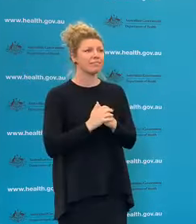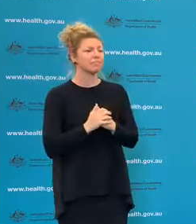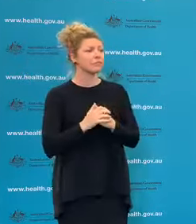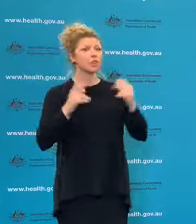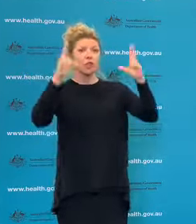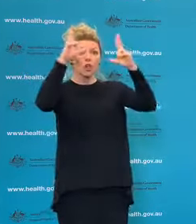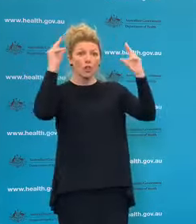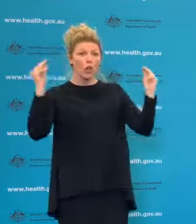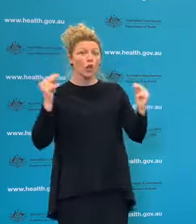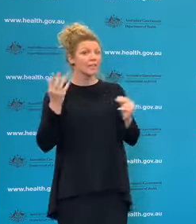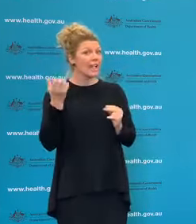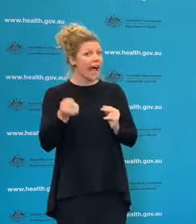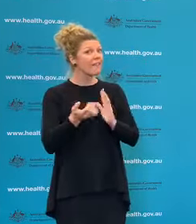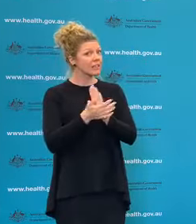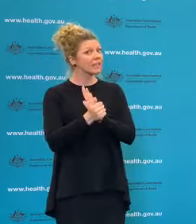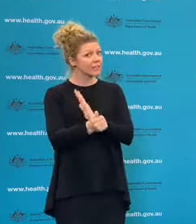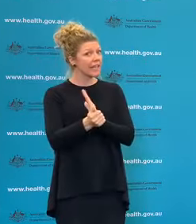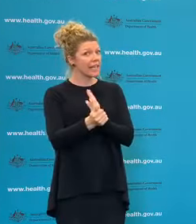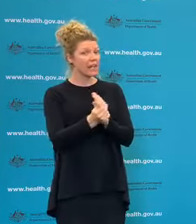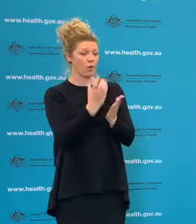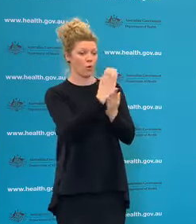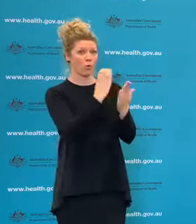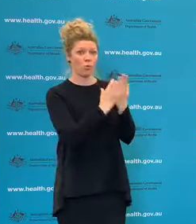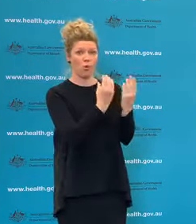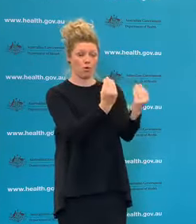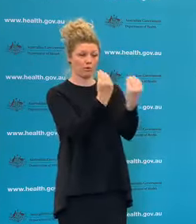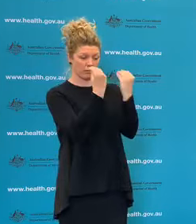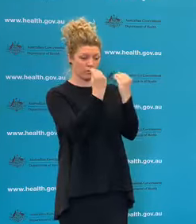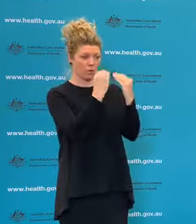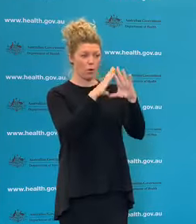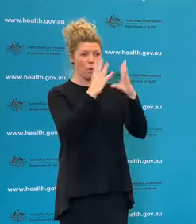skills they'll learn in this course will be as applicable in a general ward